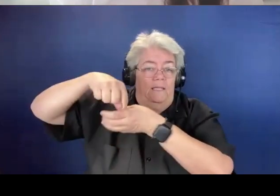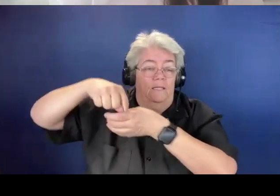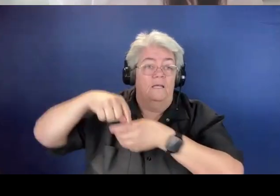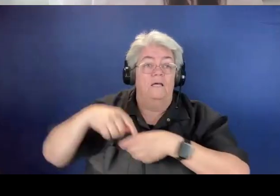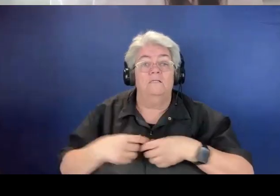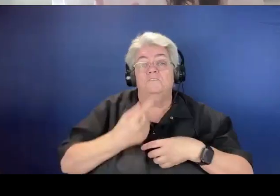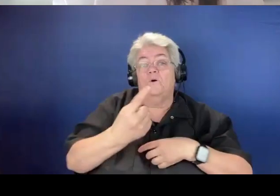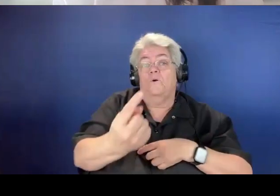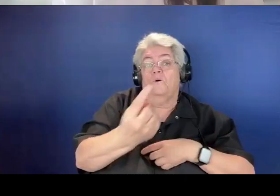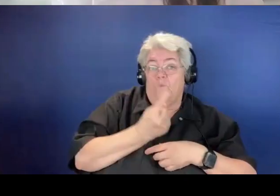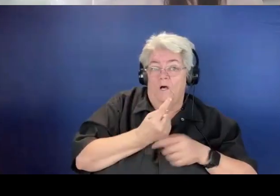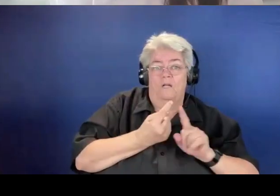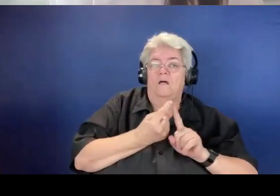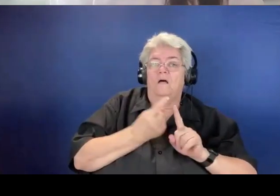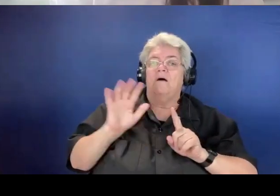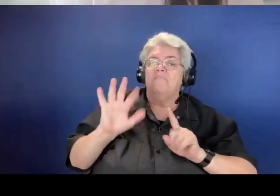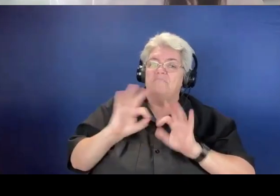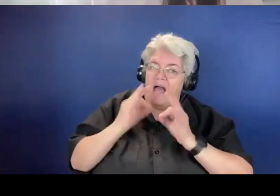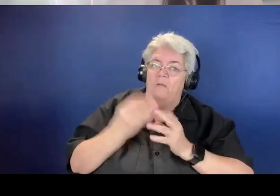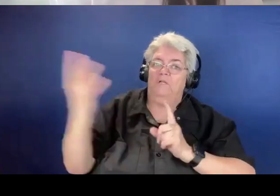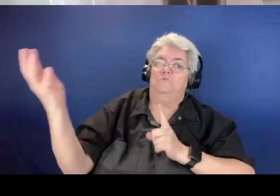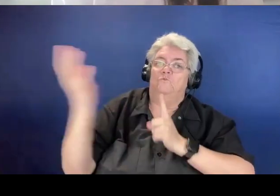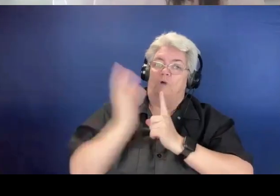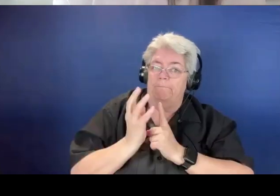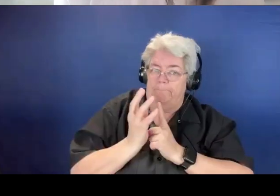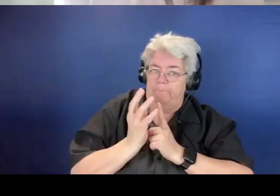in appointments and participate in healthcare decisions.